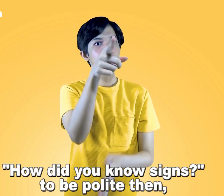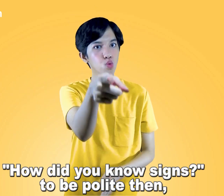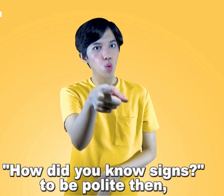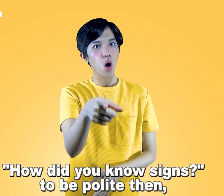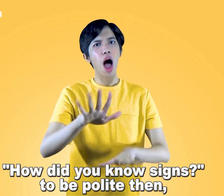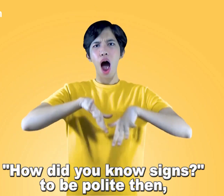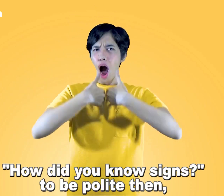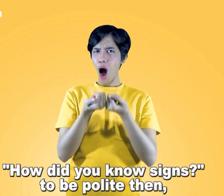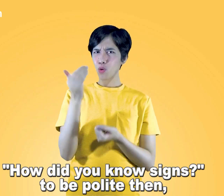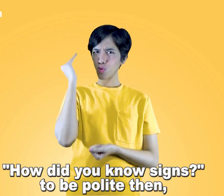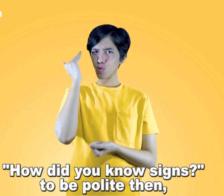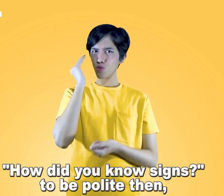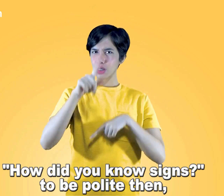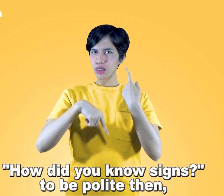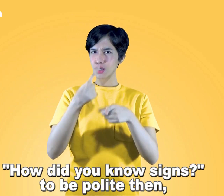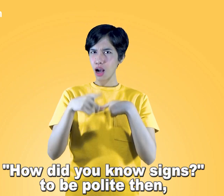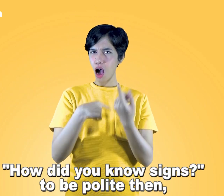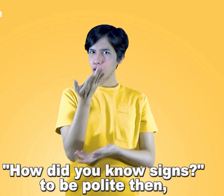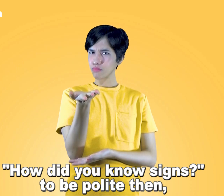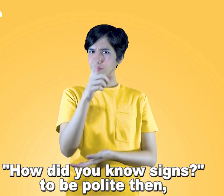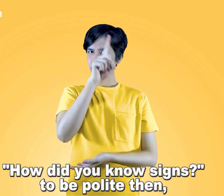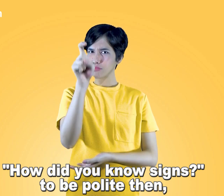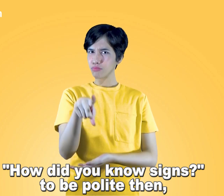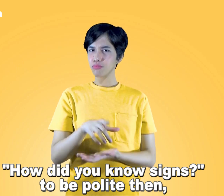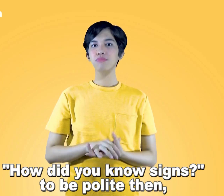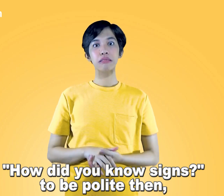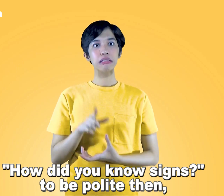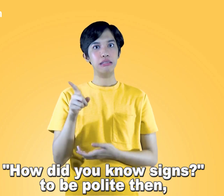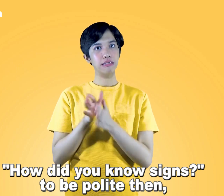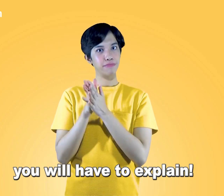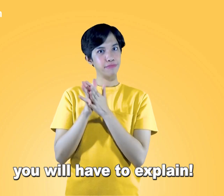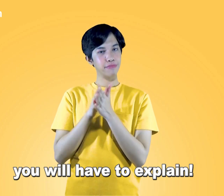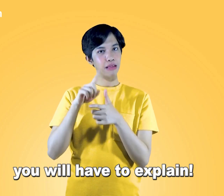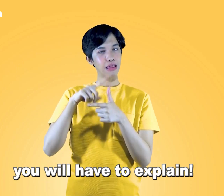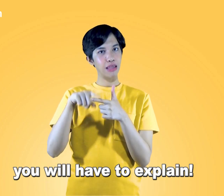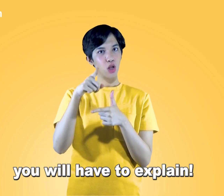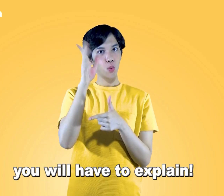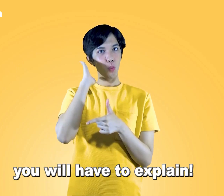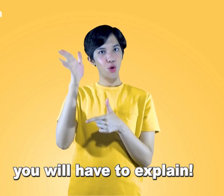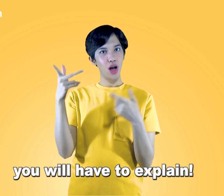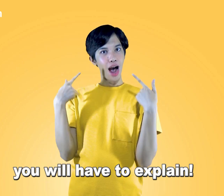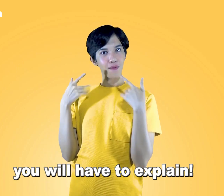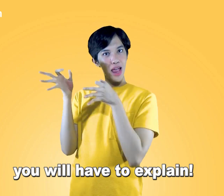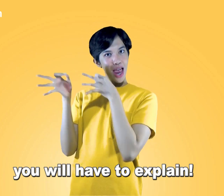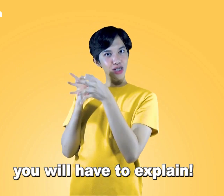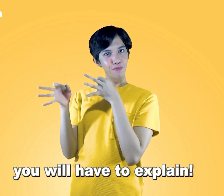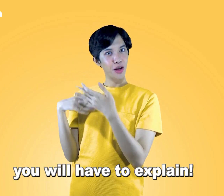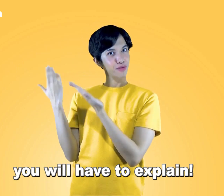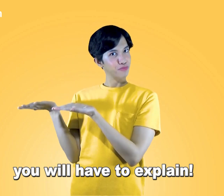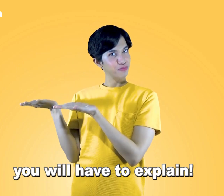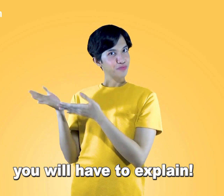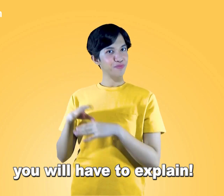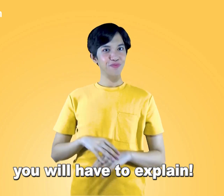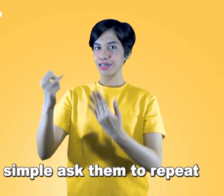"How did you know signs?" to be polite then, you will have to explain!